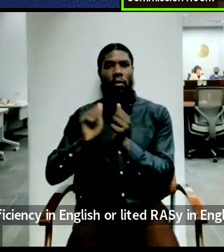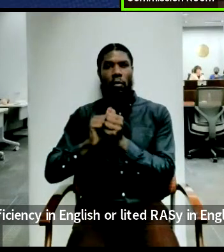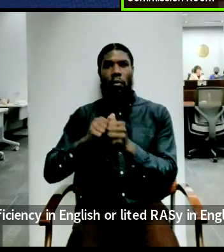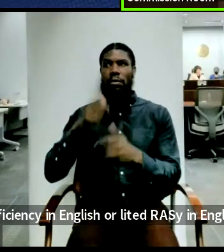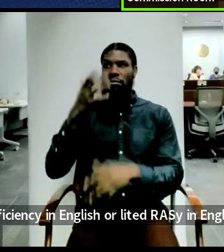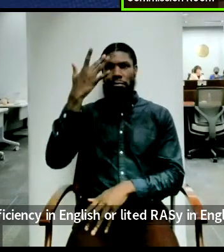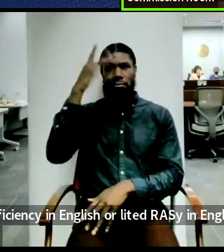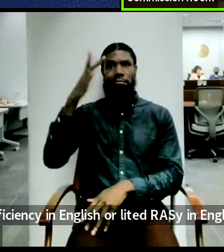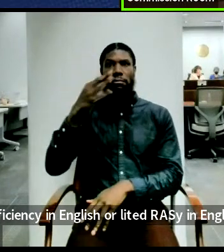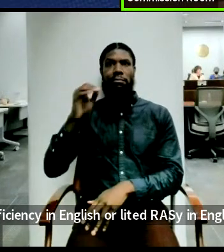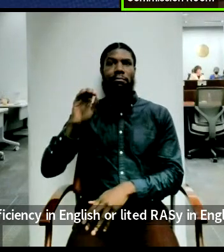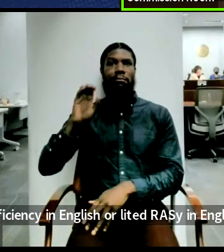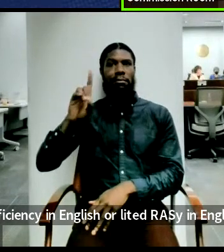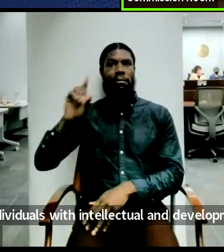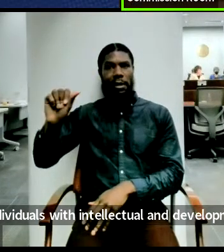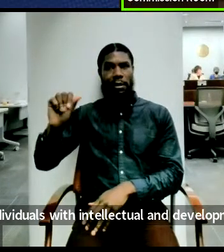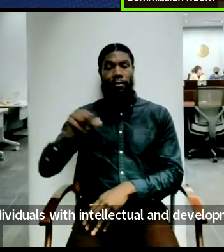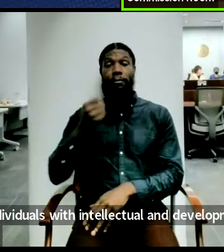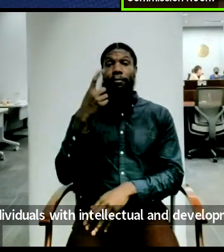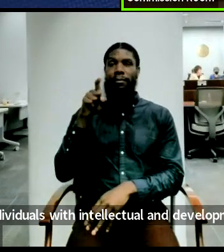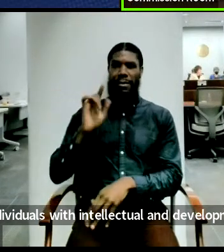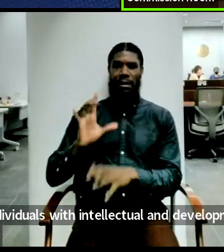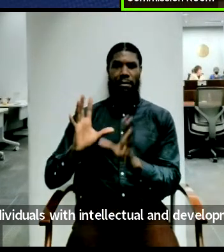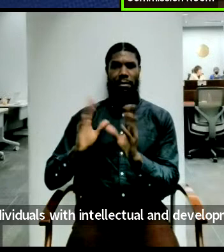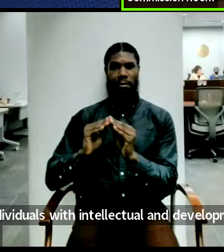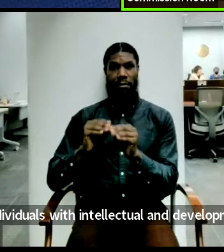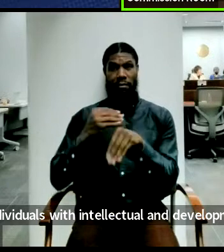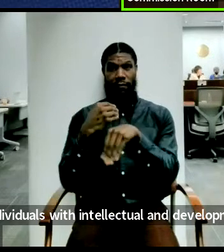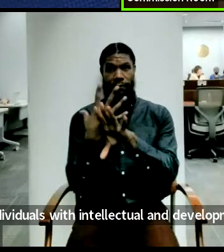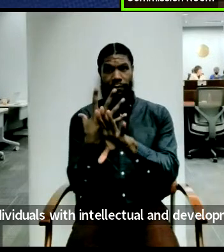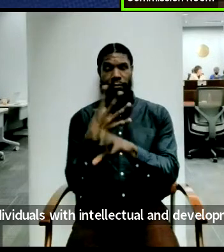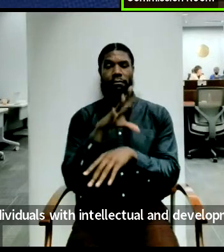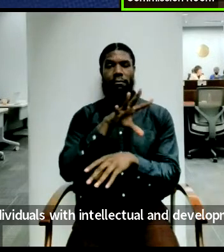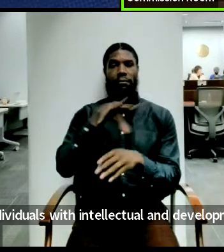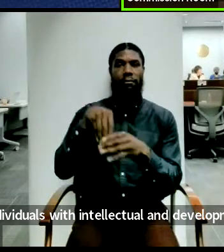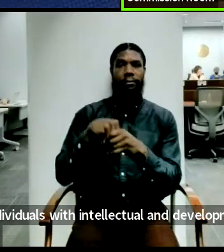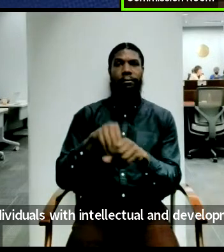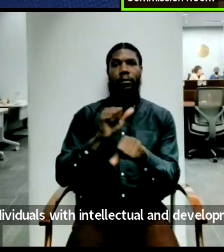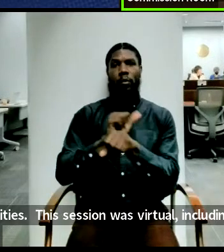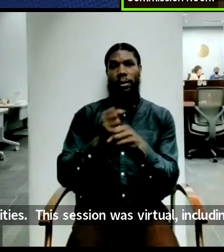This session was virtual, including worker advocates and others from Jackson,